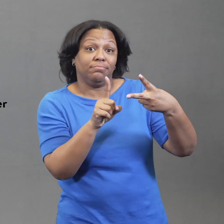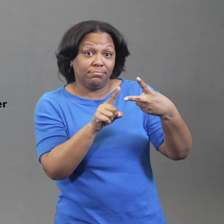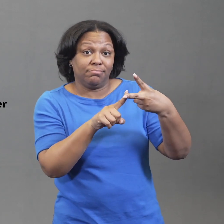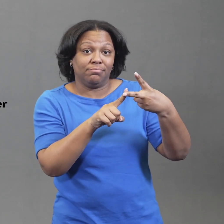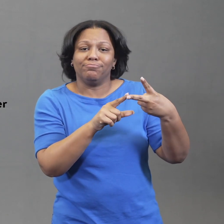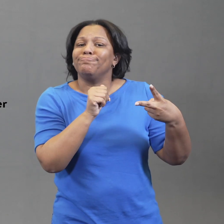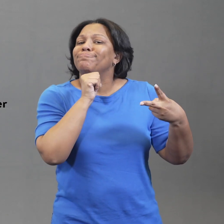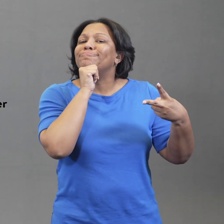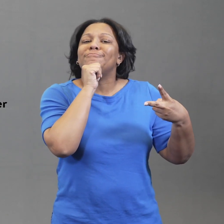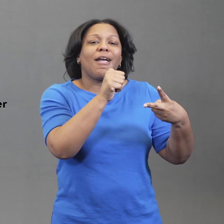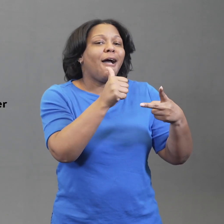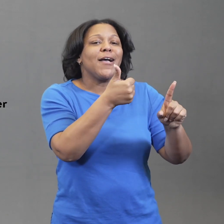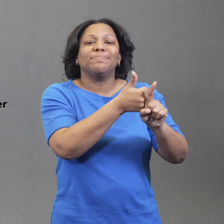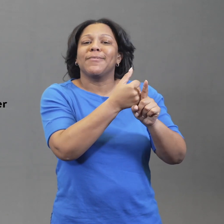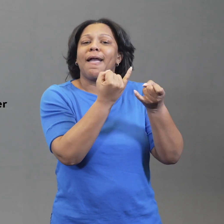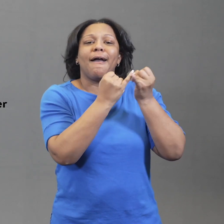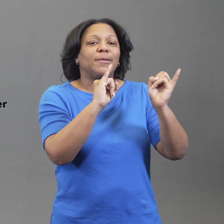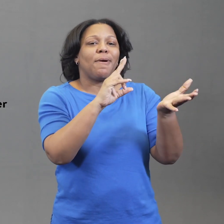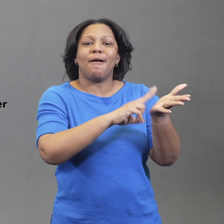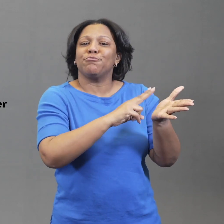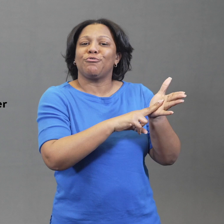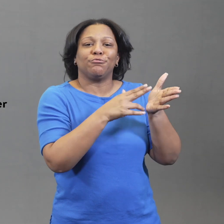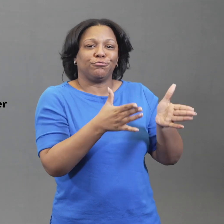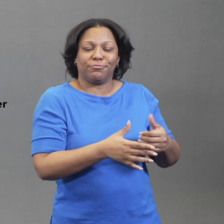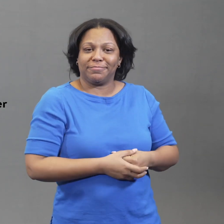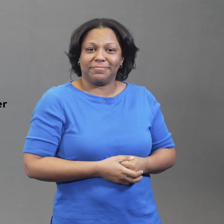and are not an independent contractor.